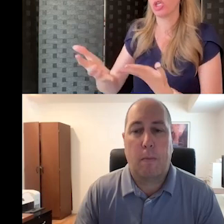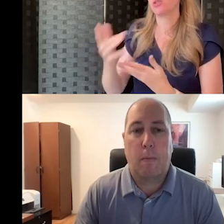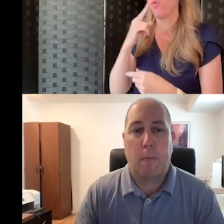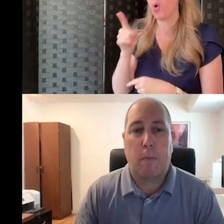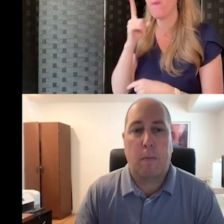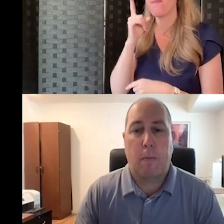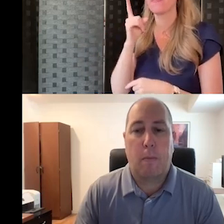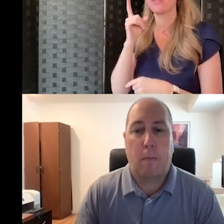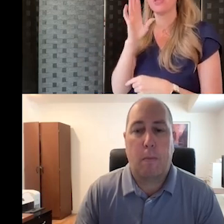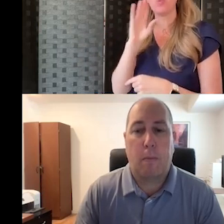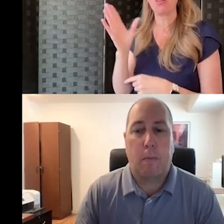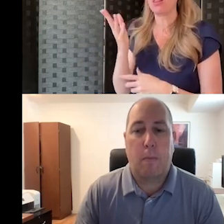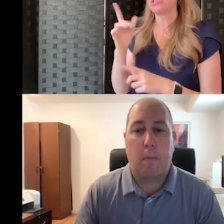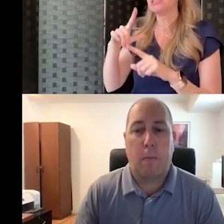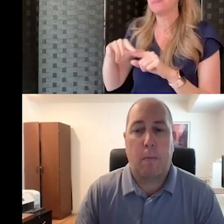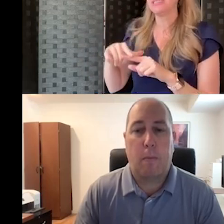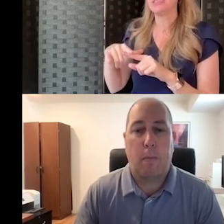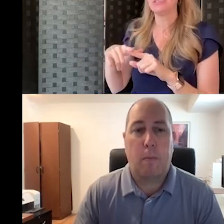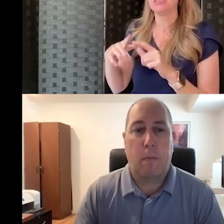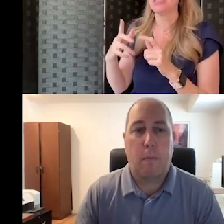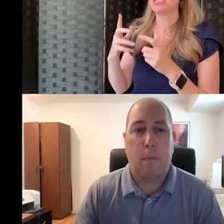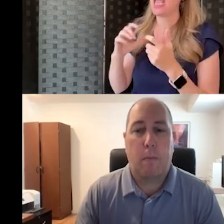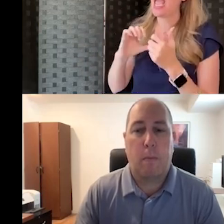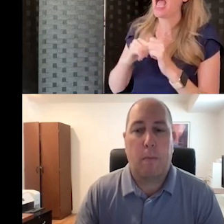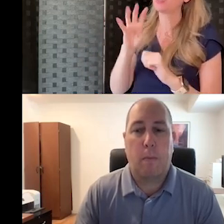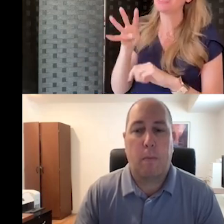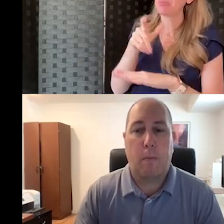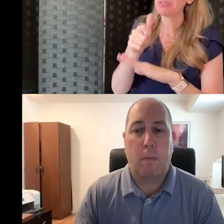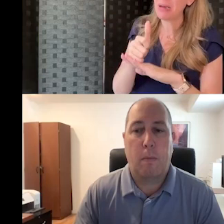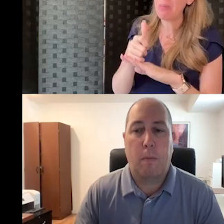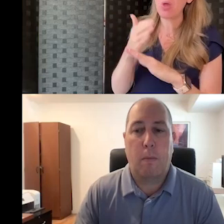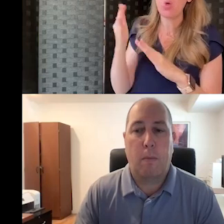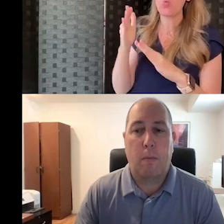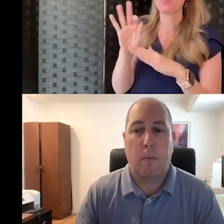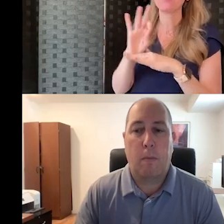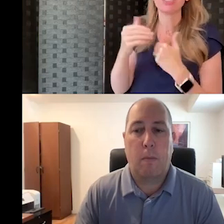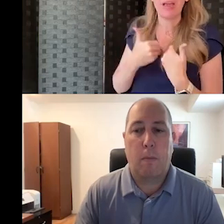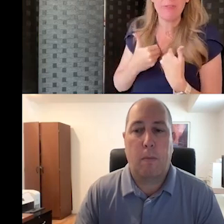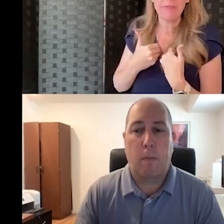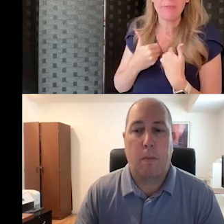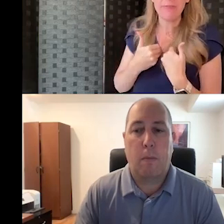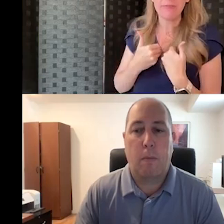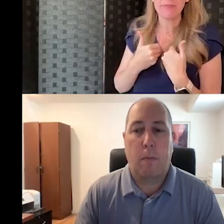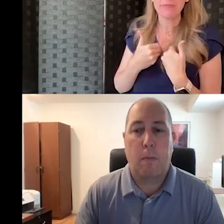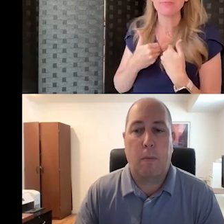is going to come down to how is that table set up, what are the features, et cetera. But in the end,